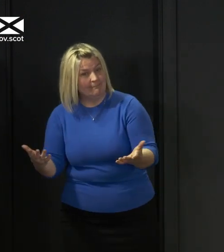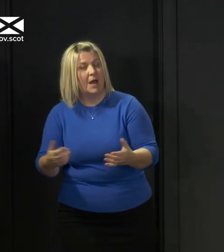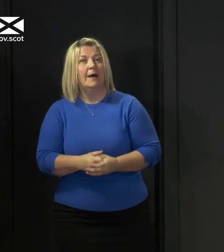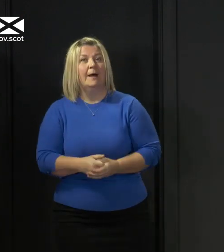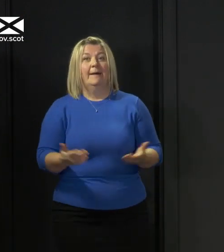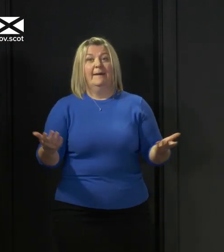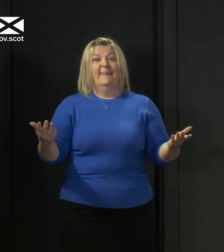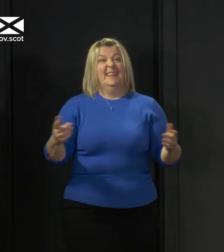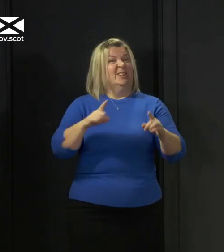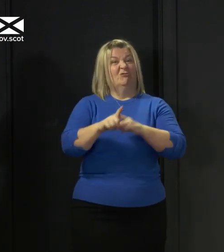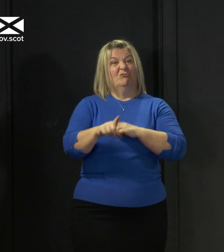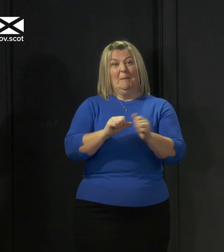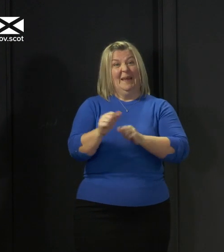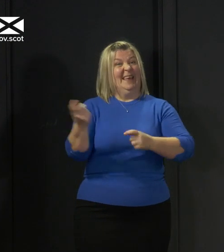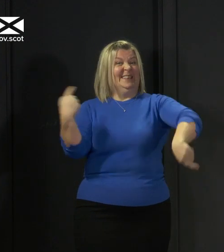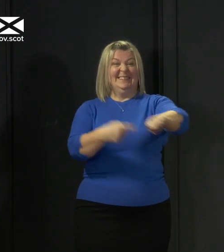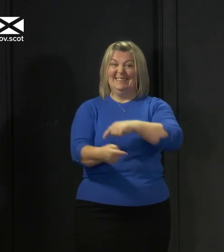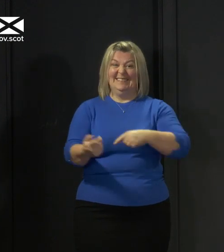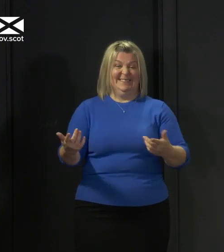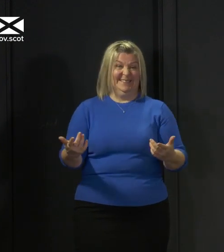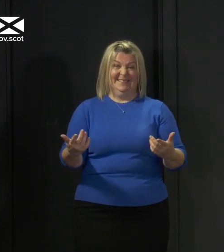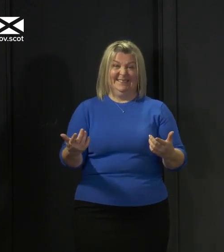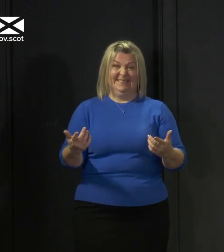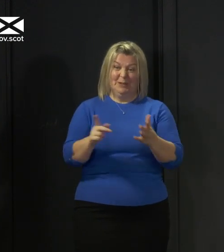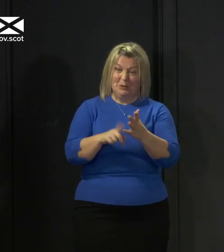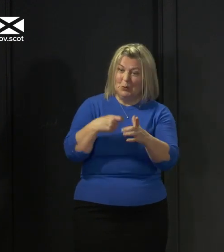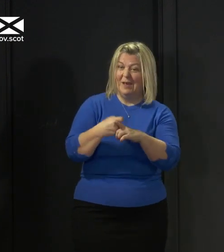we've got applying our best judgment I said at the outset and I'm really stick